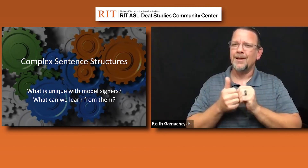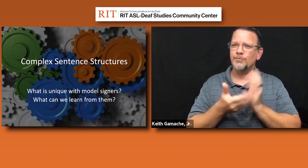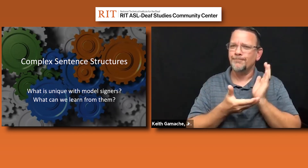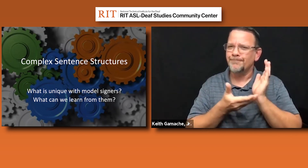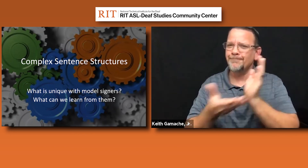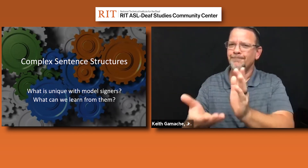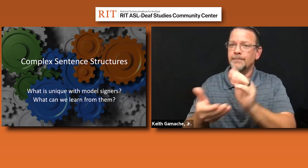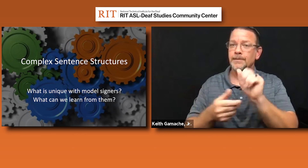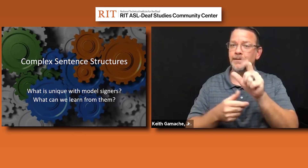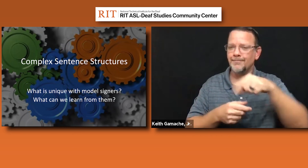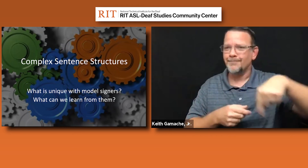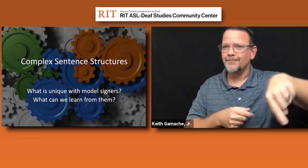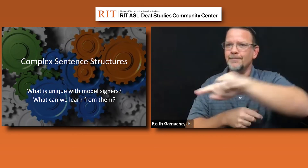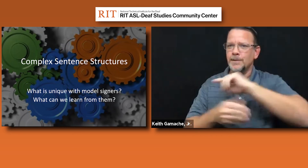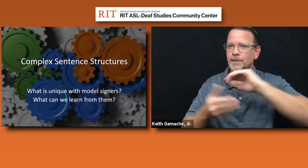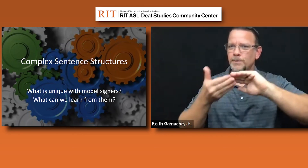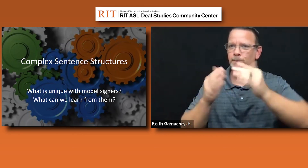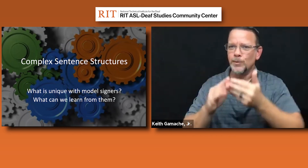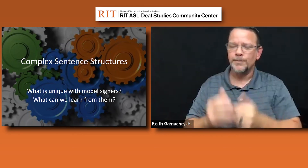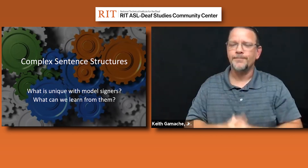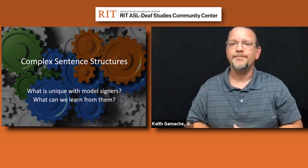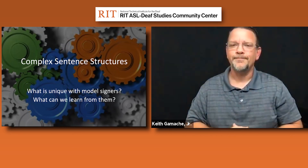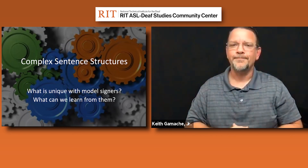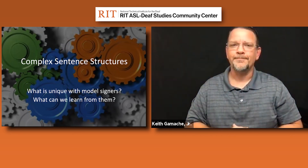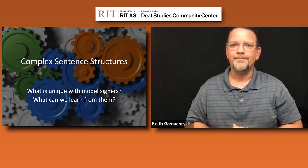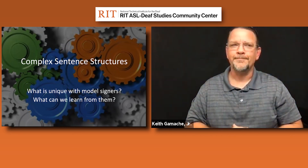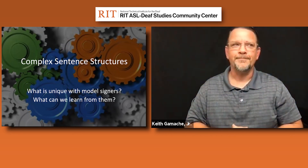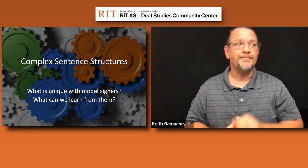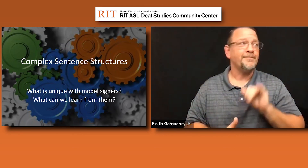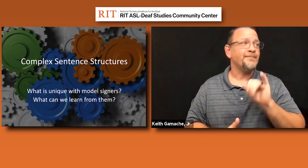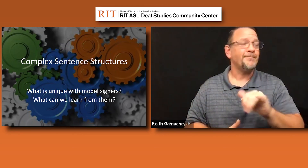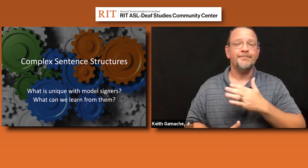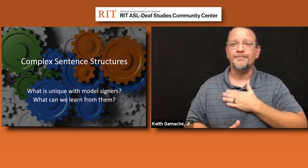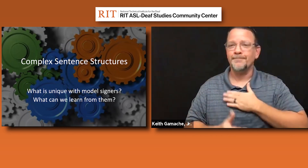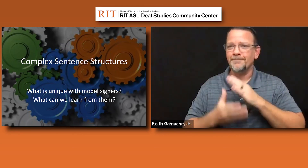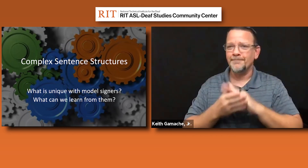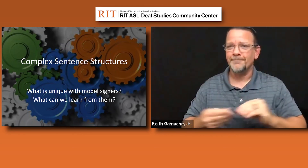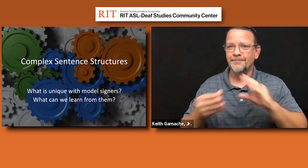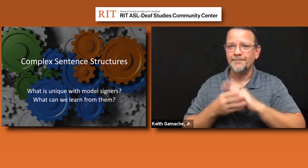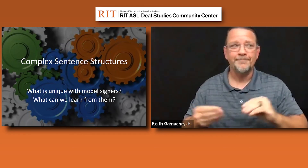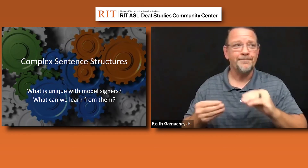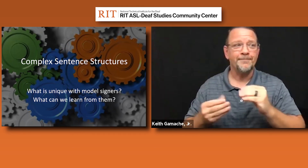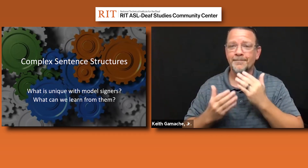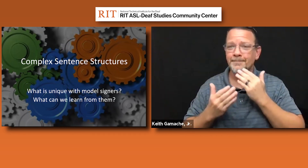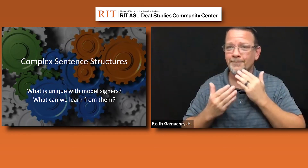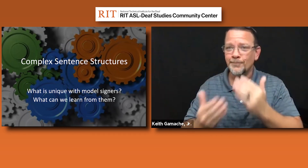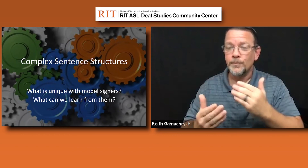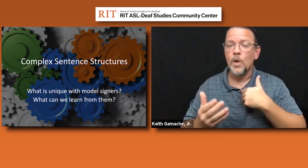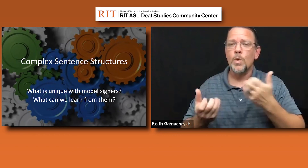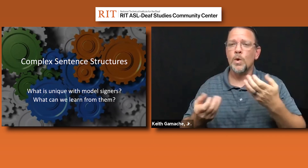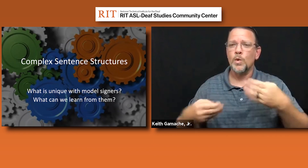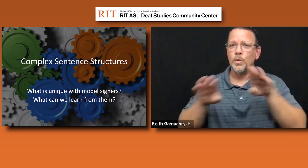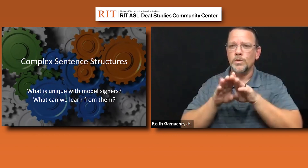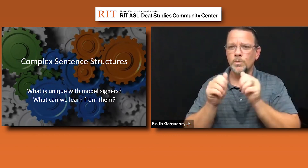How do we bring forth ASL research and make it accessible to the community?